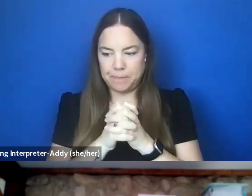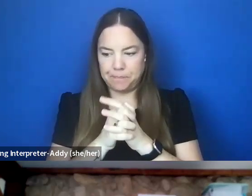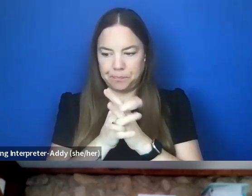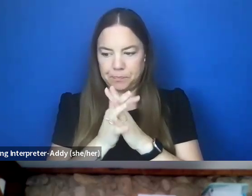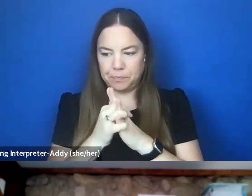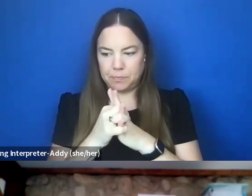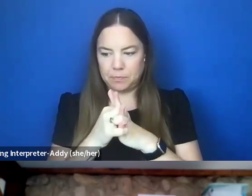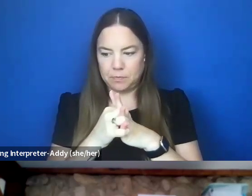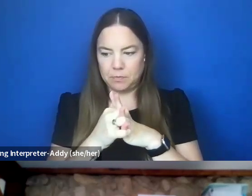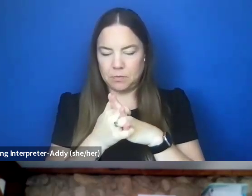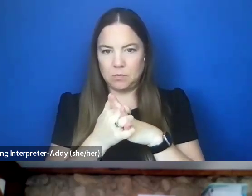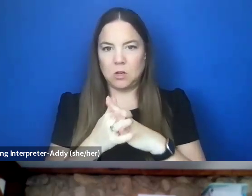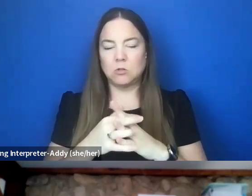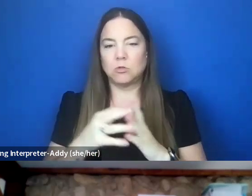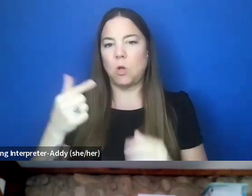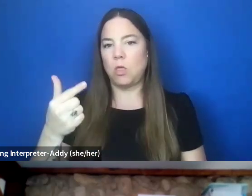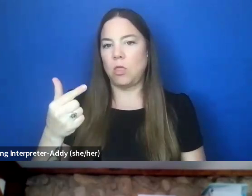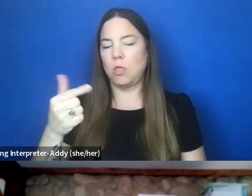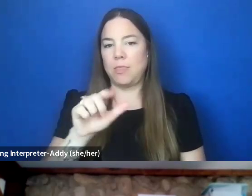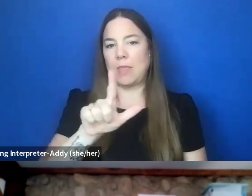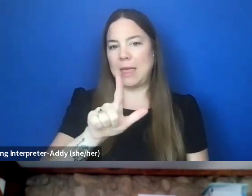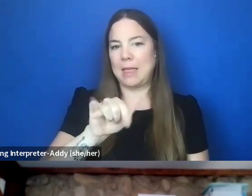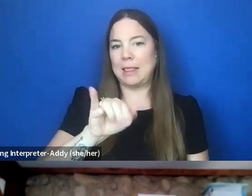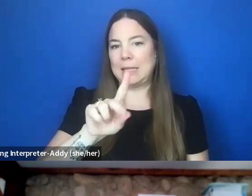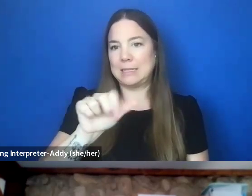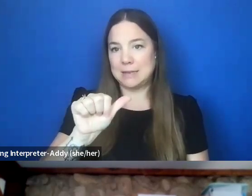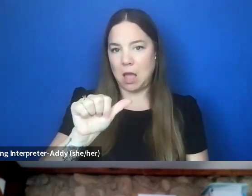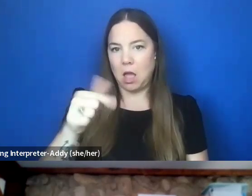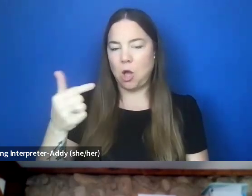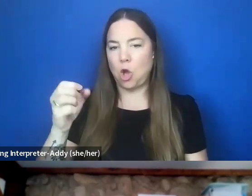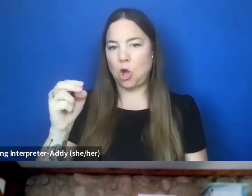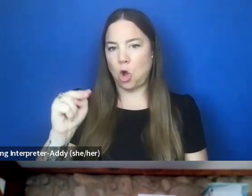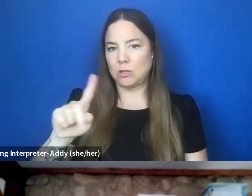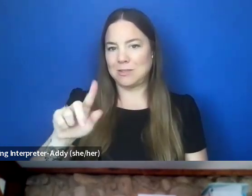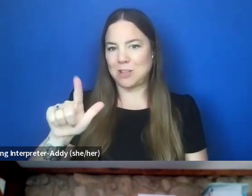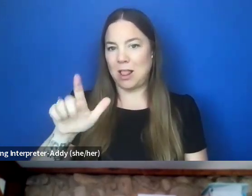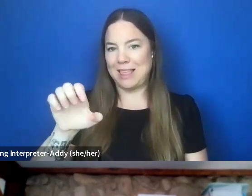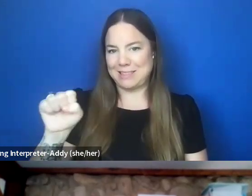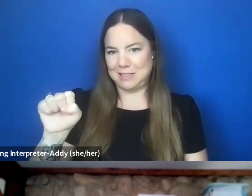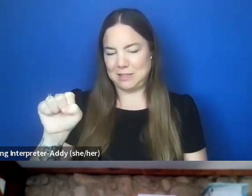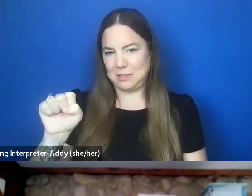Don Dew: the Linda Gonzalez award. But now I have okay. Don Dew: My, okay. So my phone